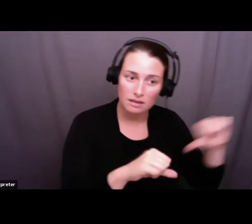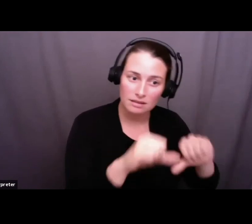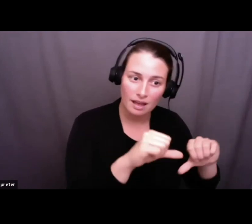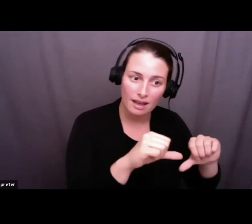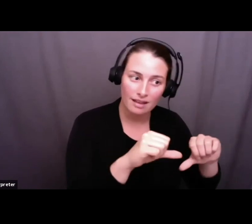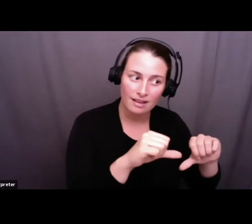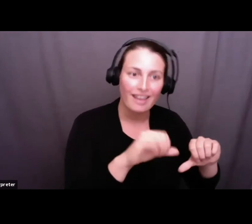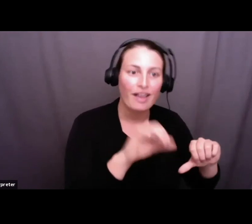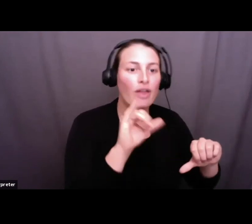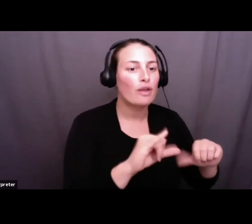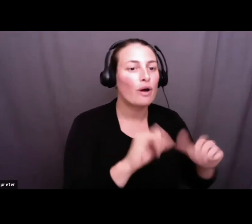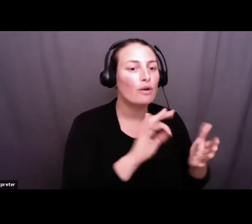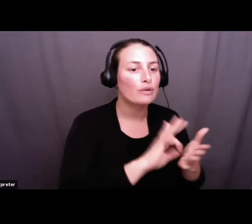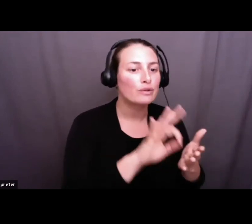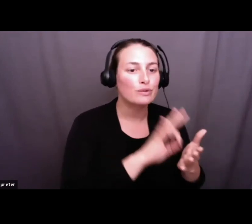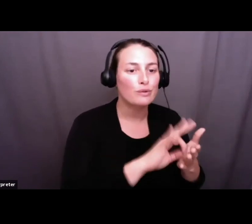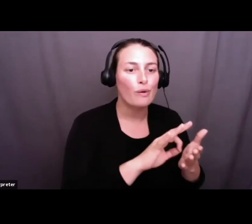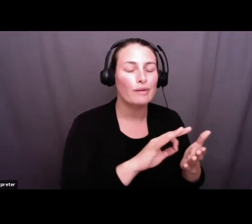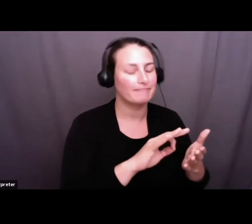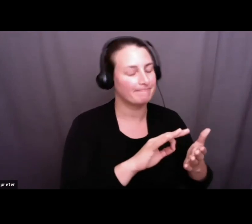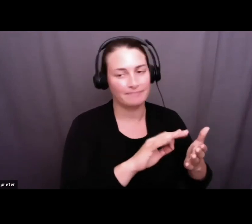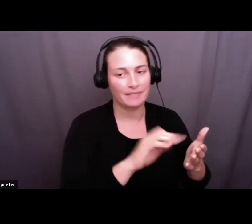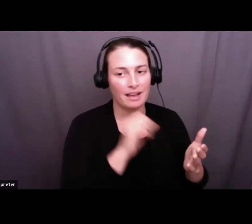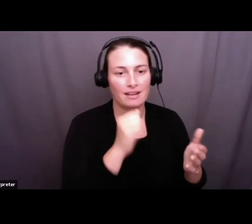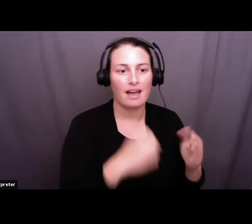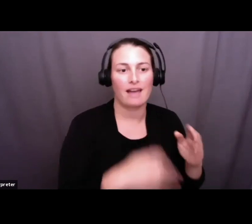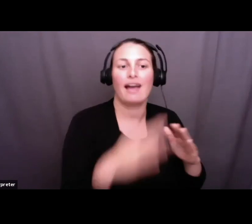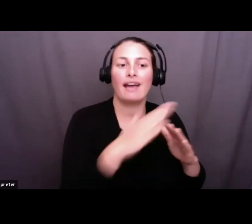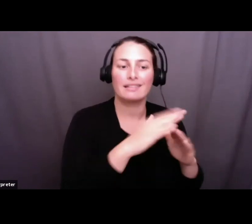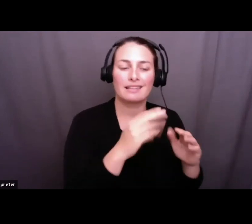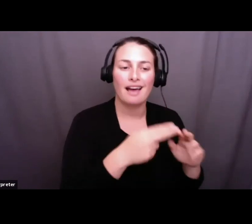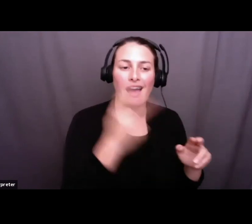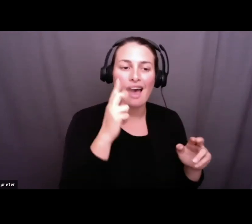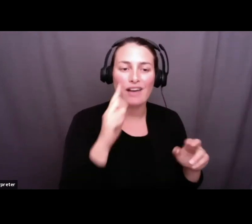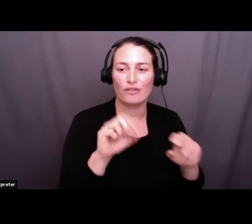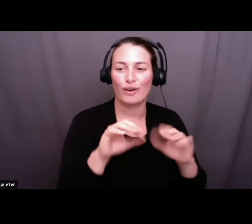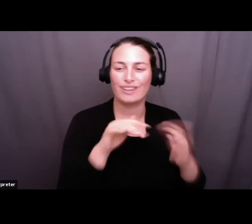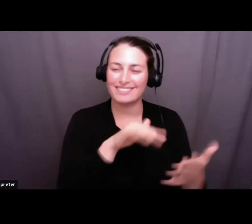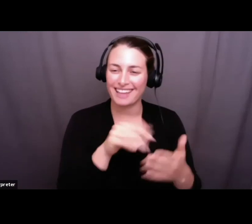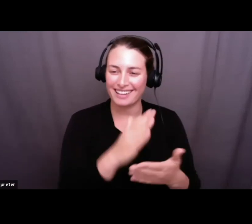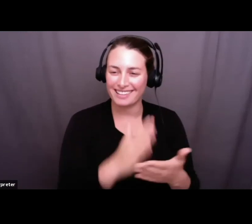as well in study sections. So there is some talk about what we do about that and how we